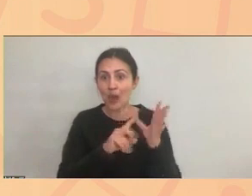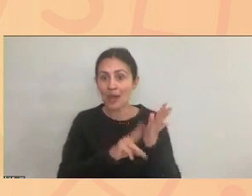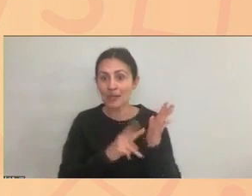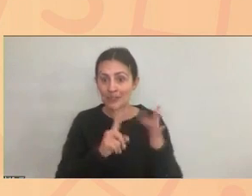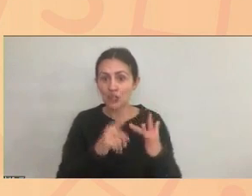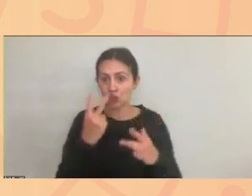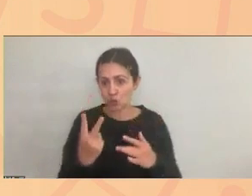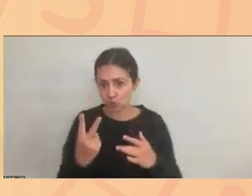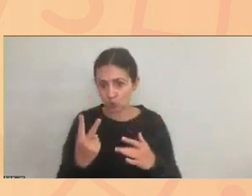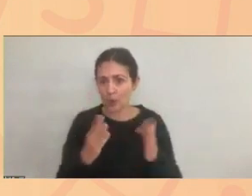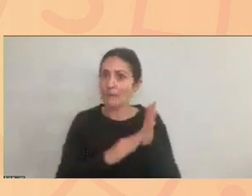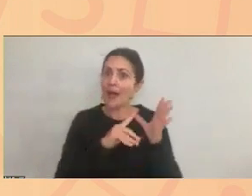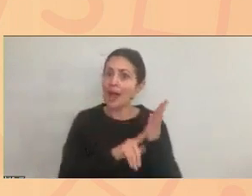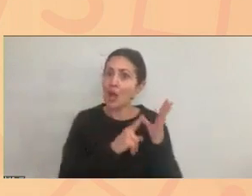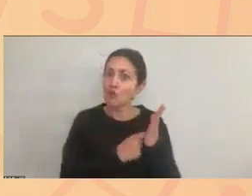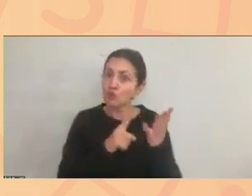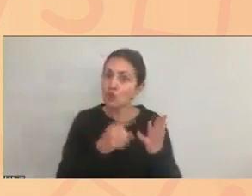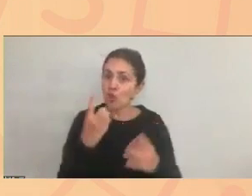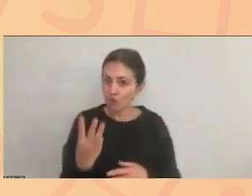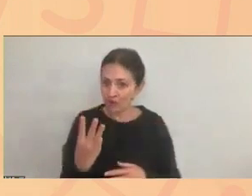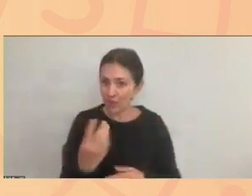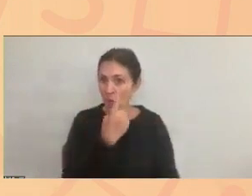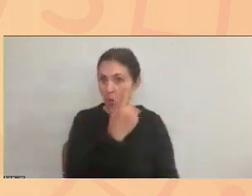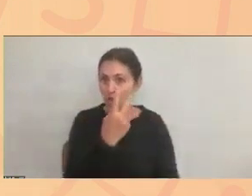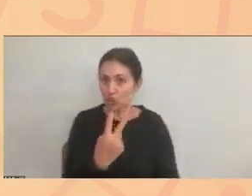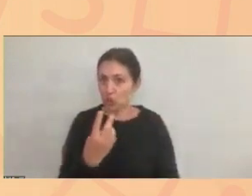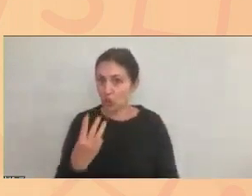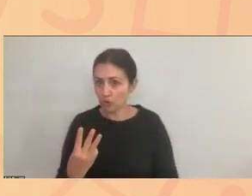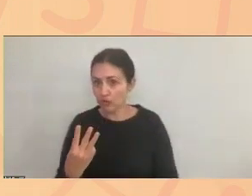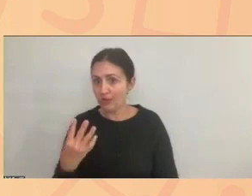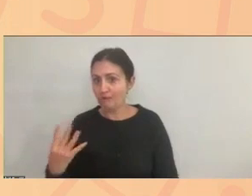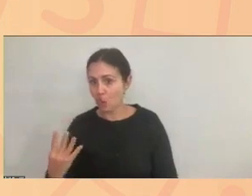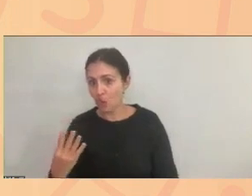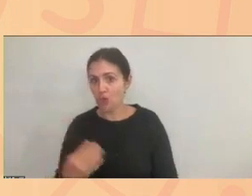(UNKNOWN) that's 3, (UNKNOWN) that's Pelican.